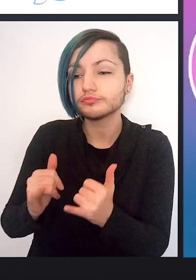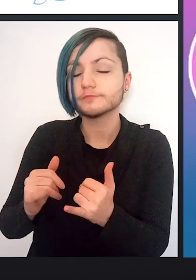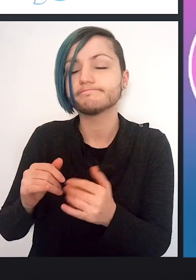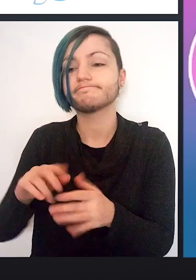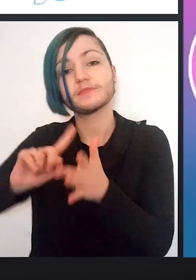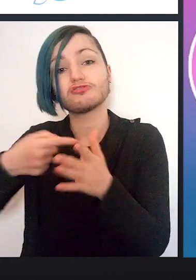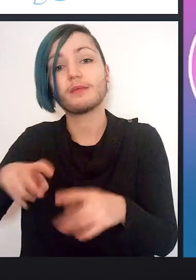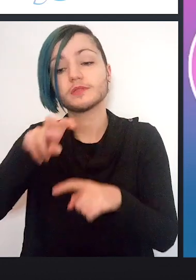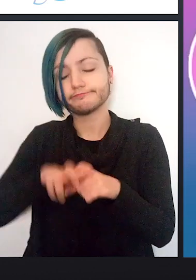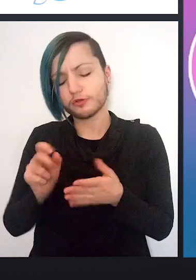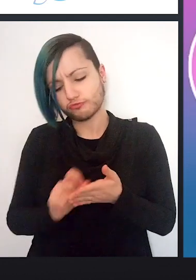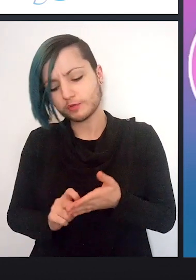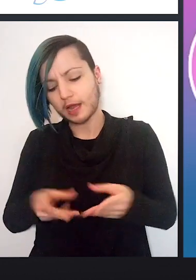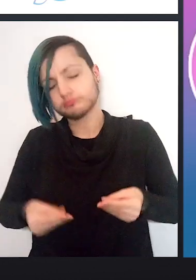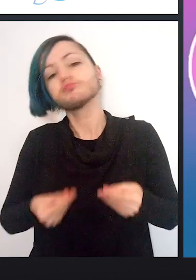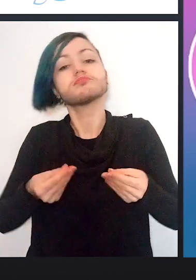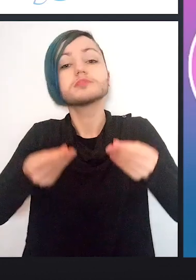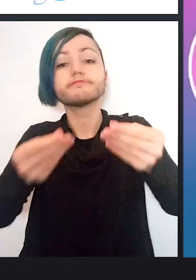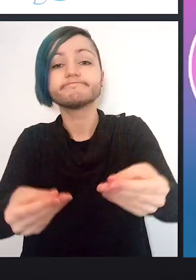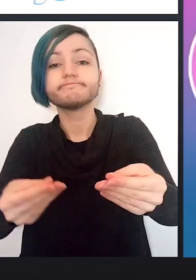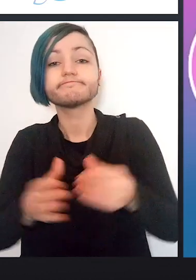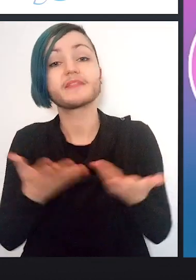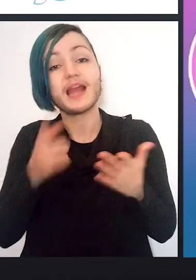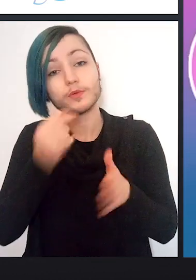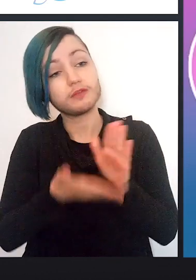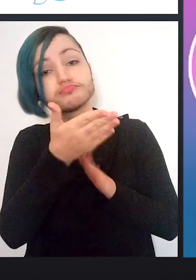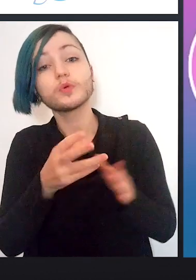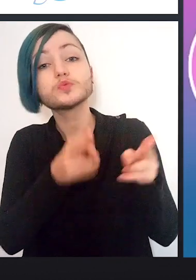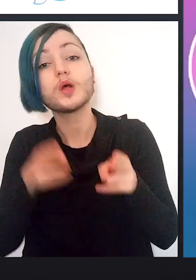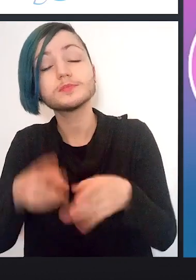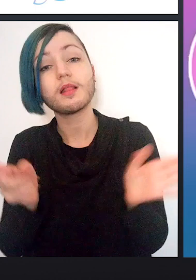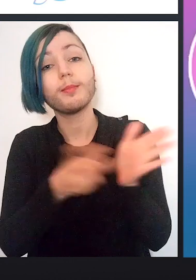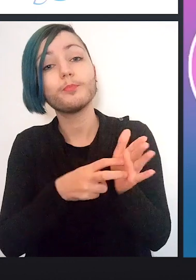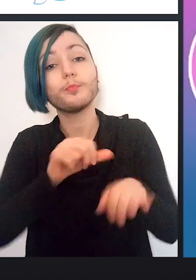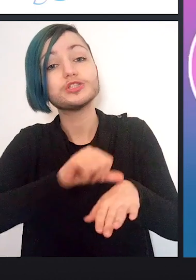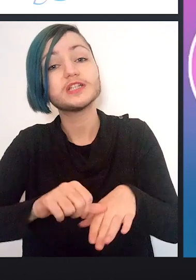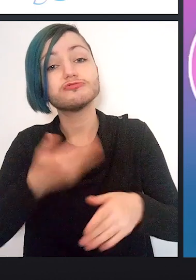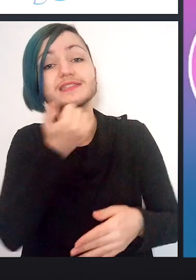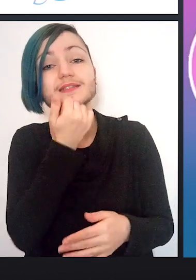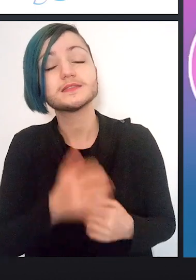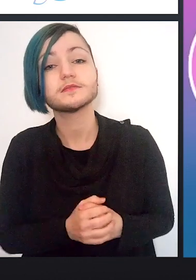wrote a little note, gave it to me and said "Now go across to the hospital and book your surgery."